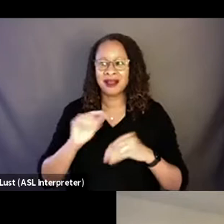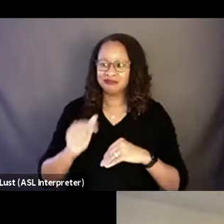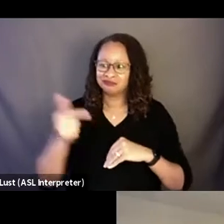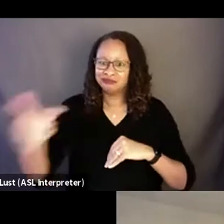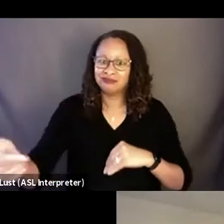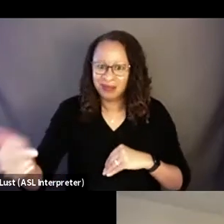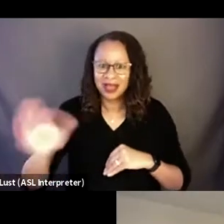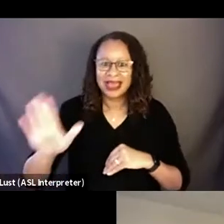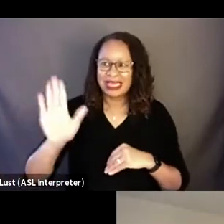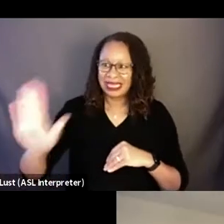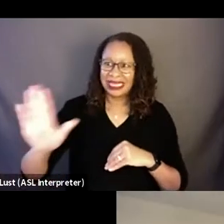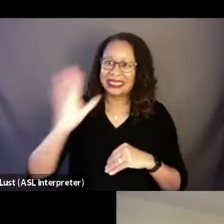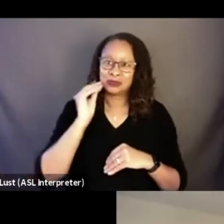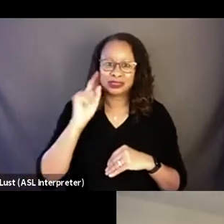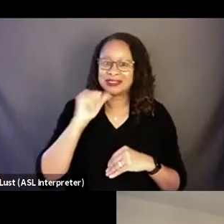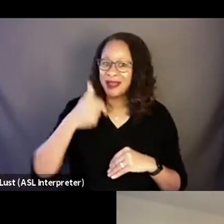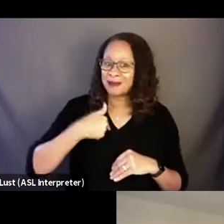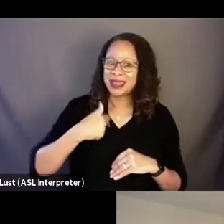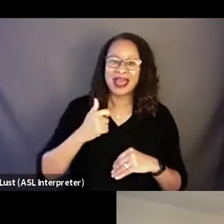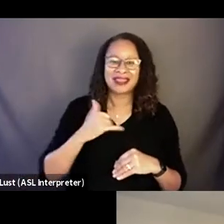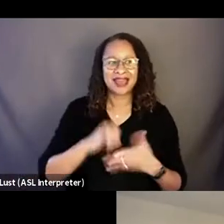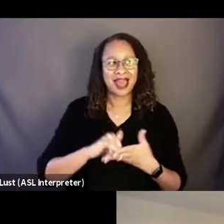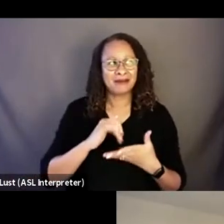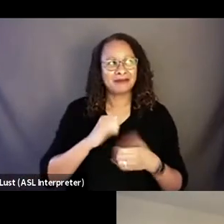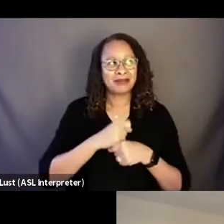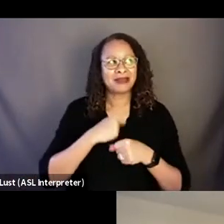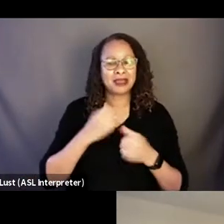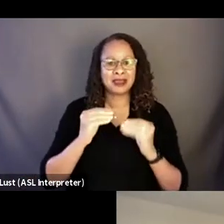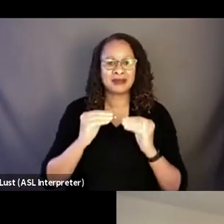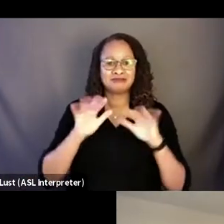And that calmed me down and made me more relaxed in a way.